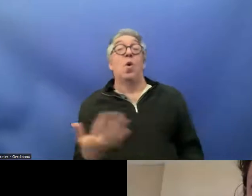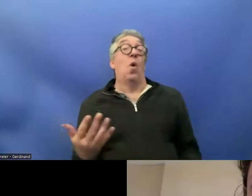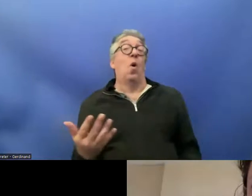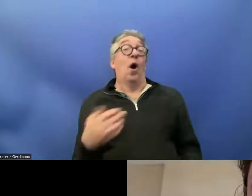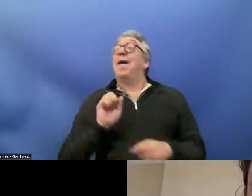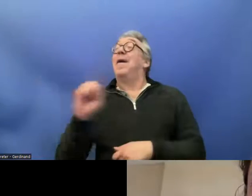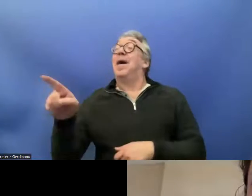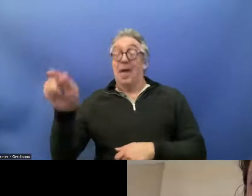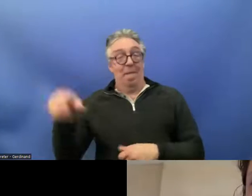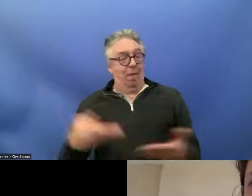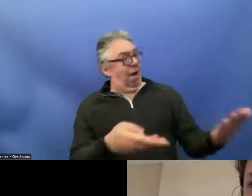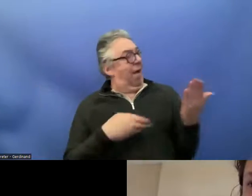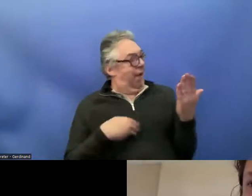to answer more surveys.